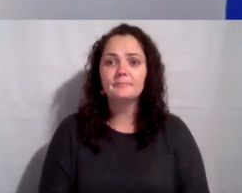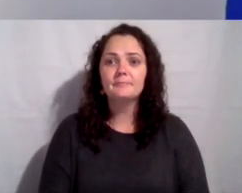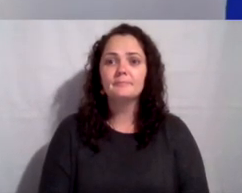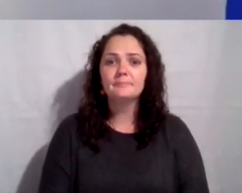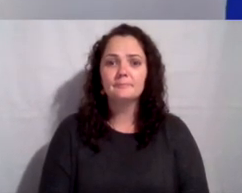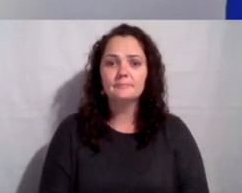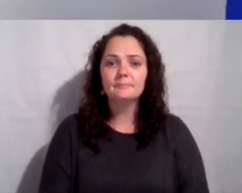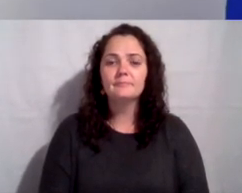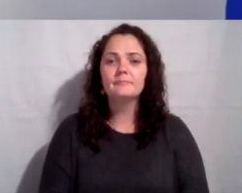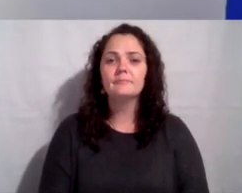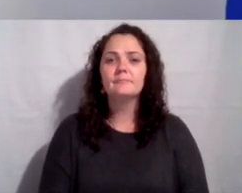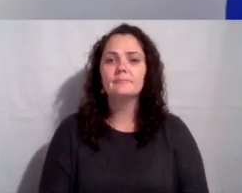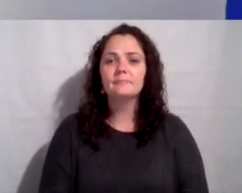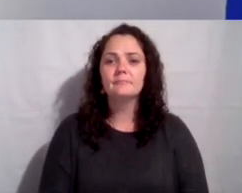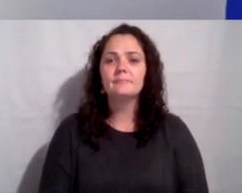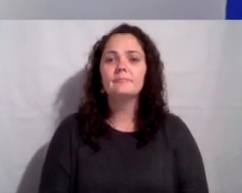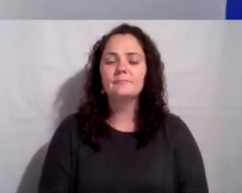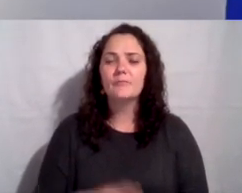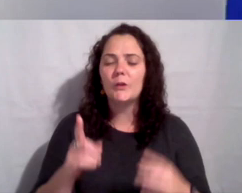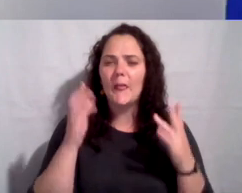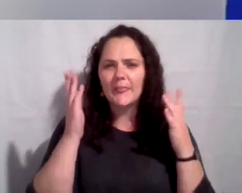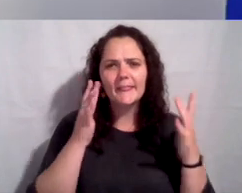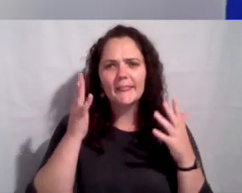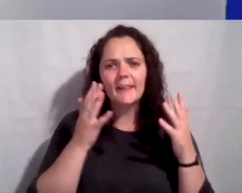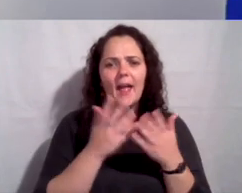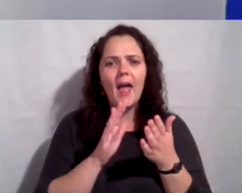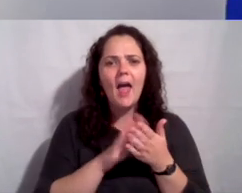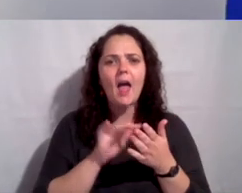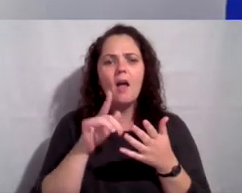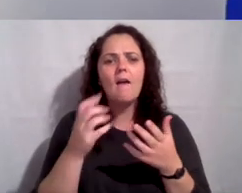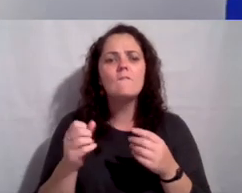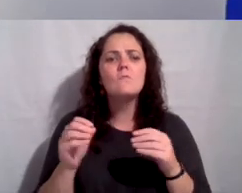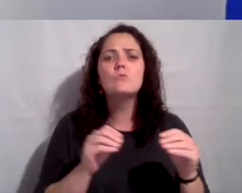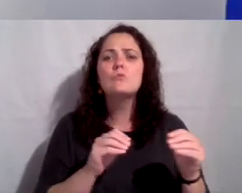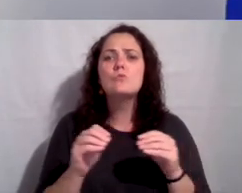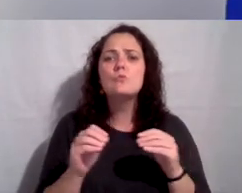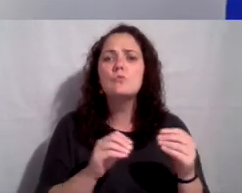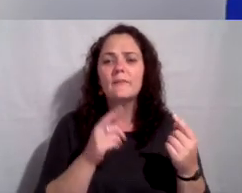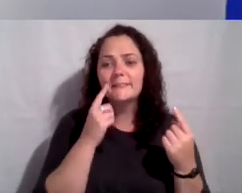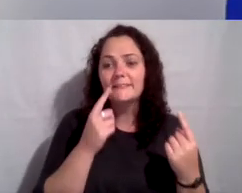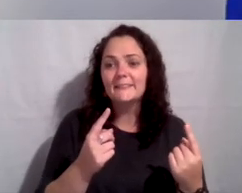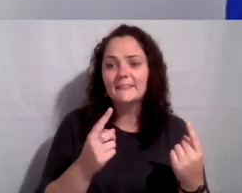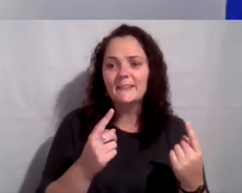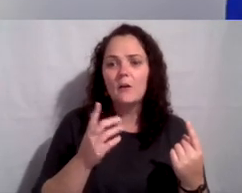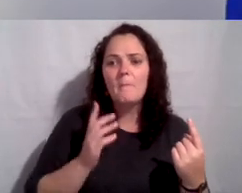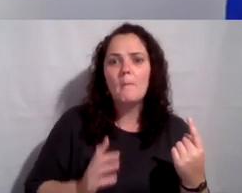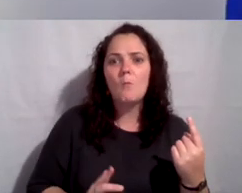And keep thinking about how every one of those movements that you see, as you see Rachel's body leaning back that way,